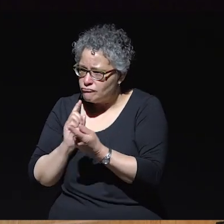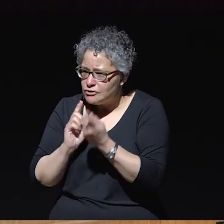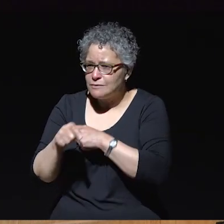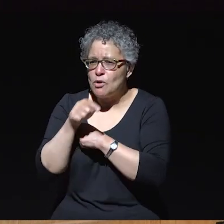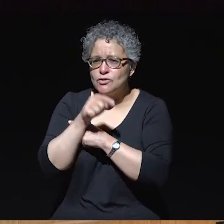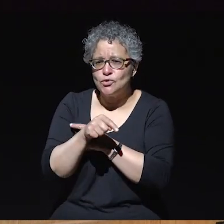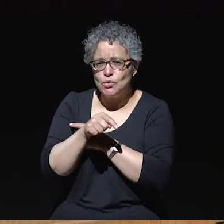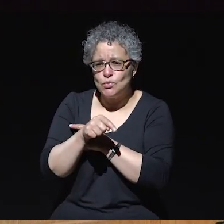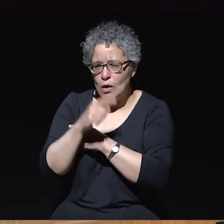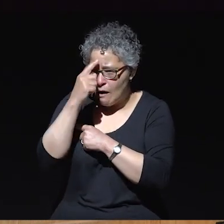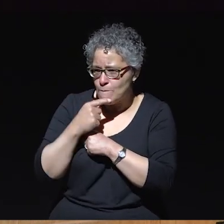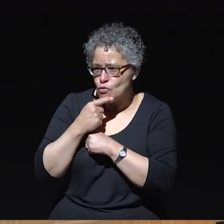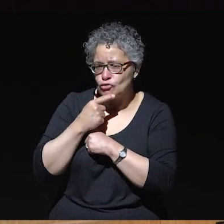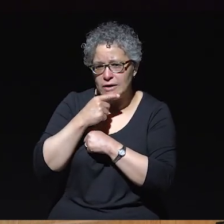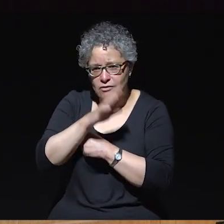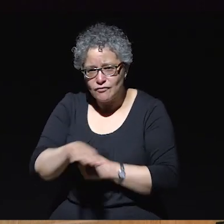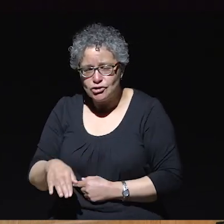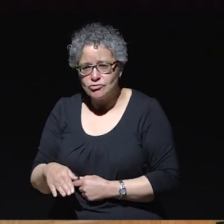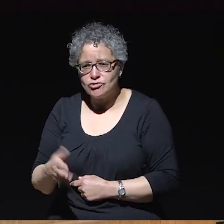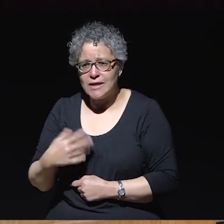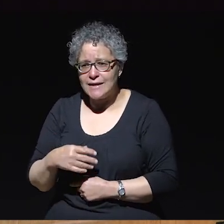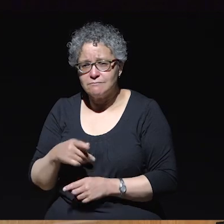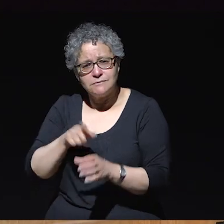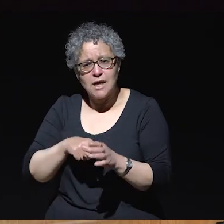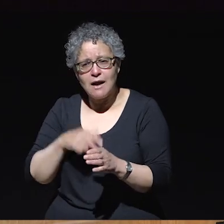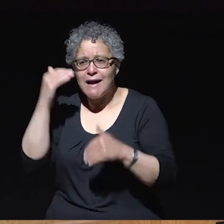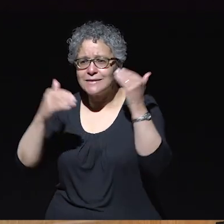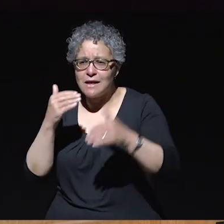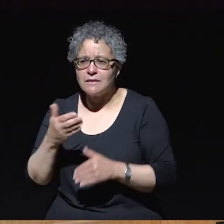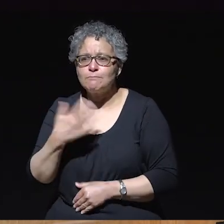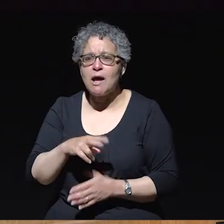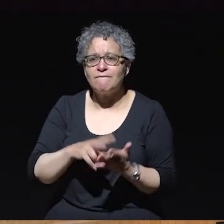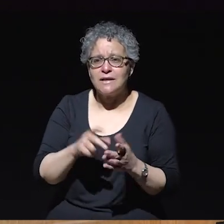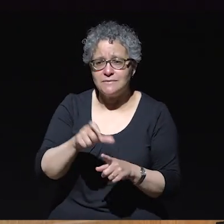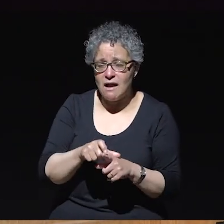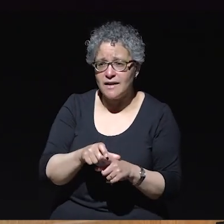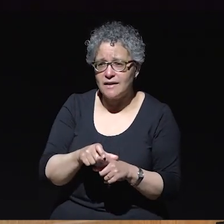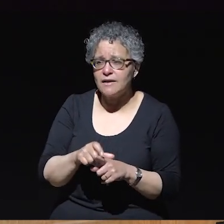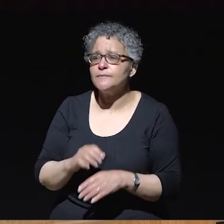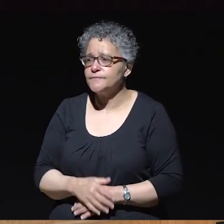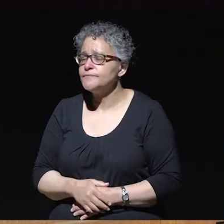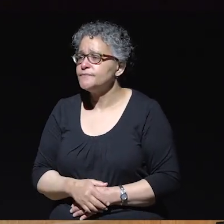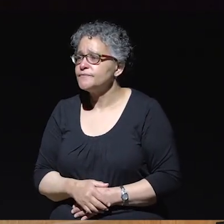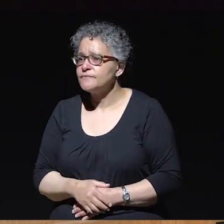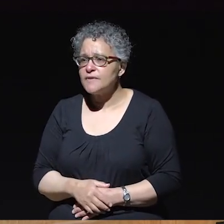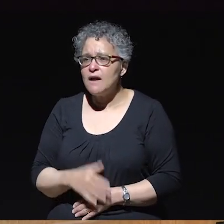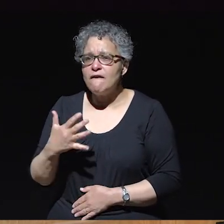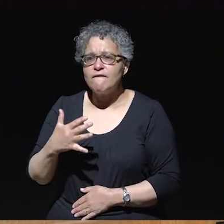of children and young adults by Van Dyck, the famous 'Five Children', the five eldest children of Charles I,